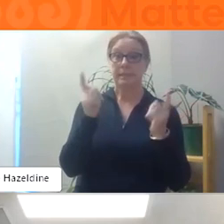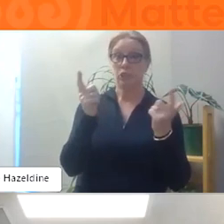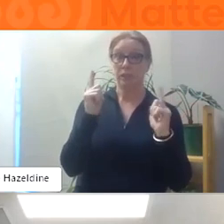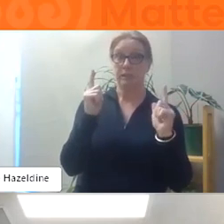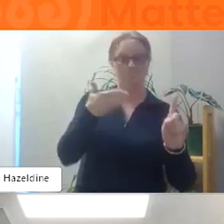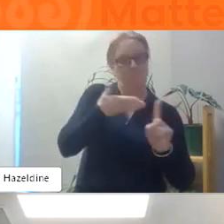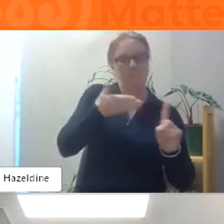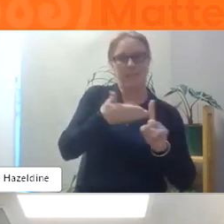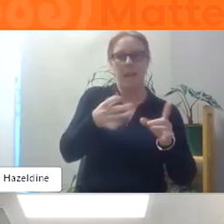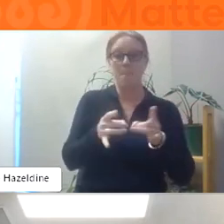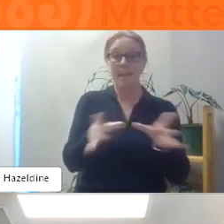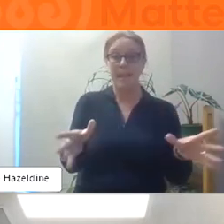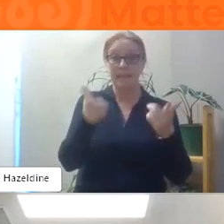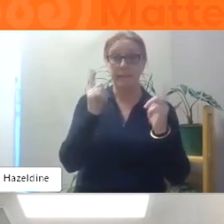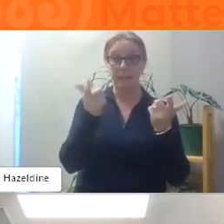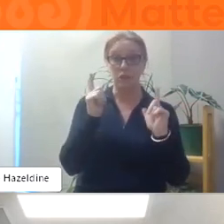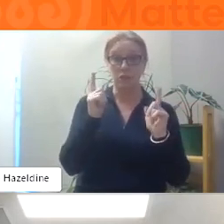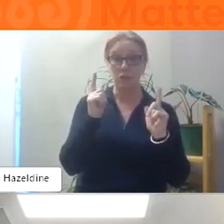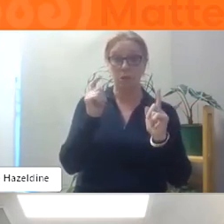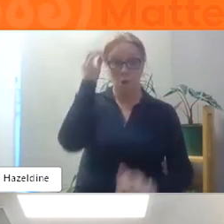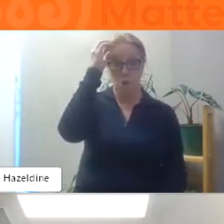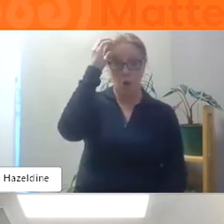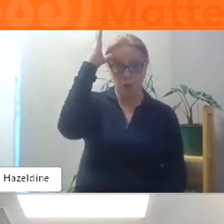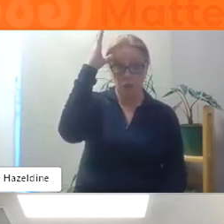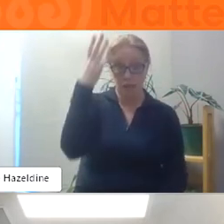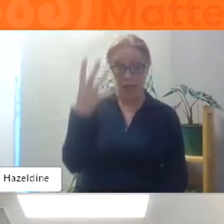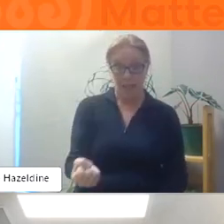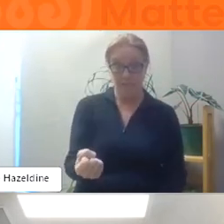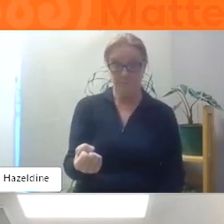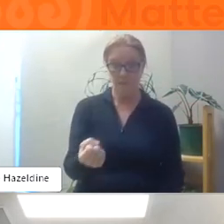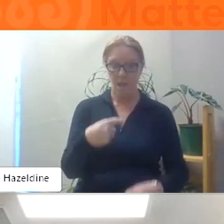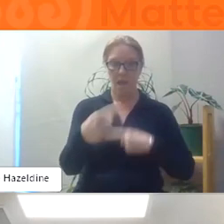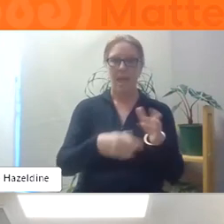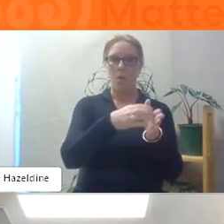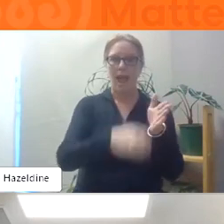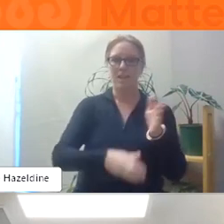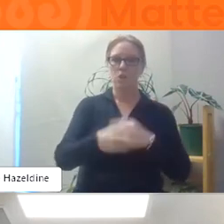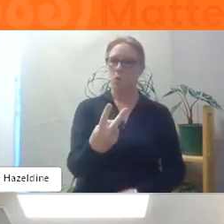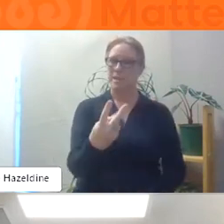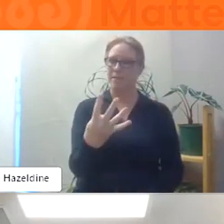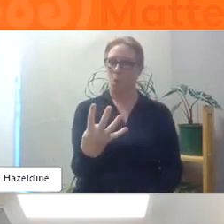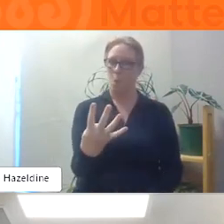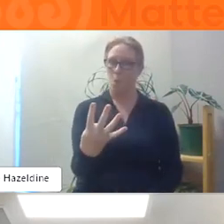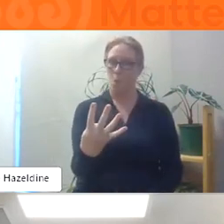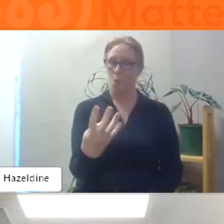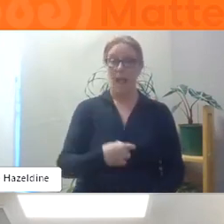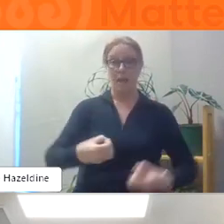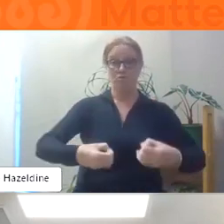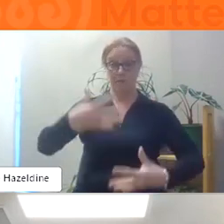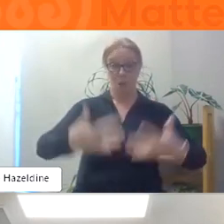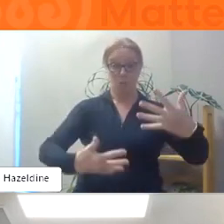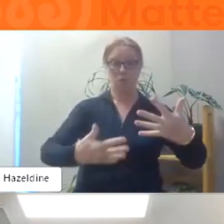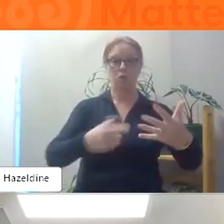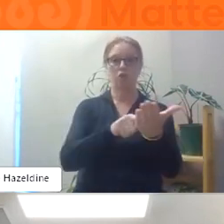teachers, know about article 24 and the results were disturbing,